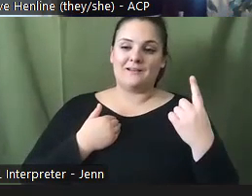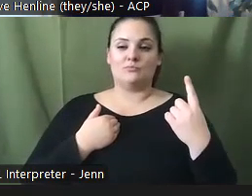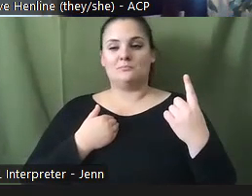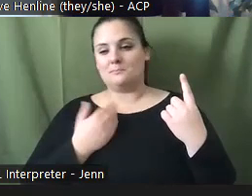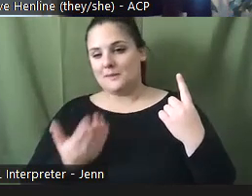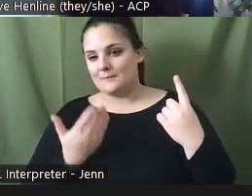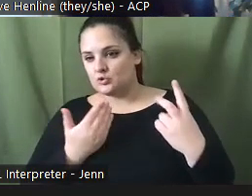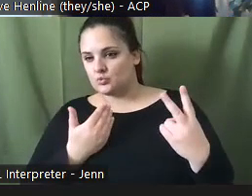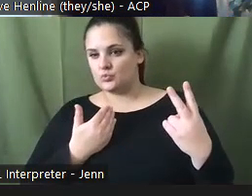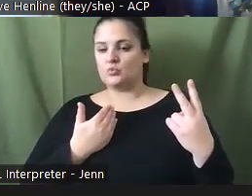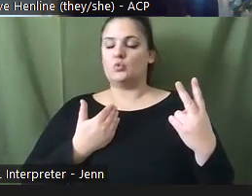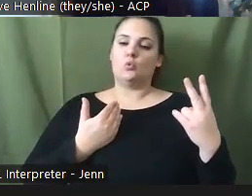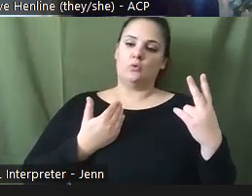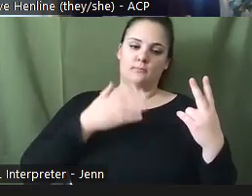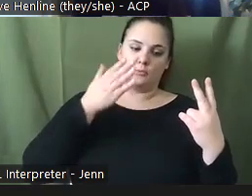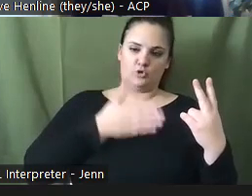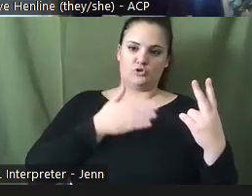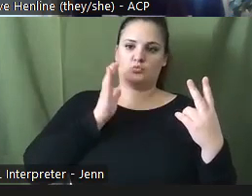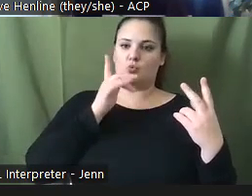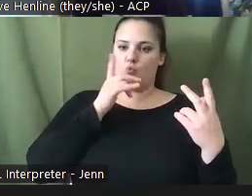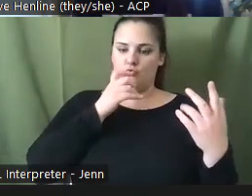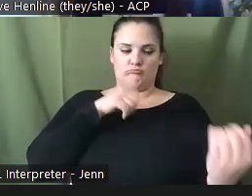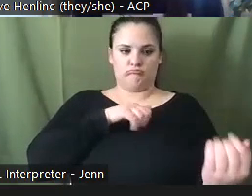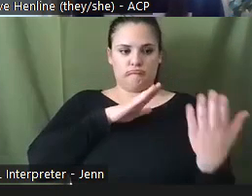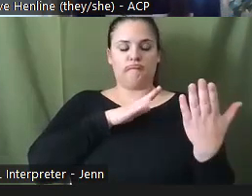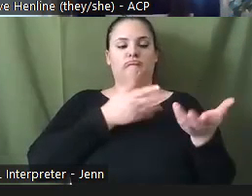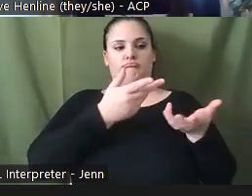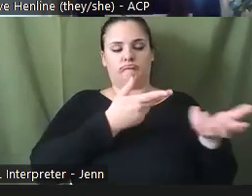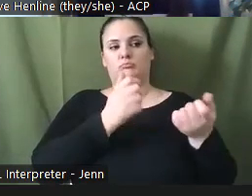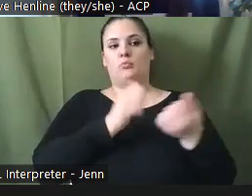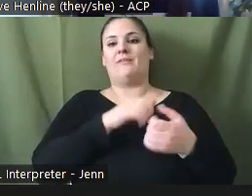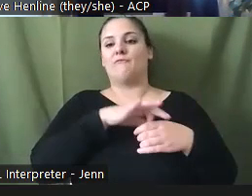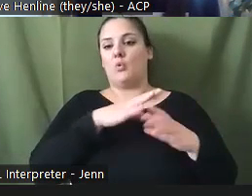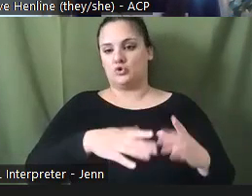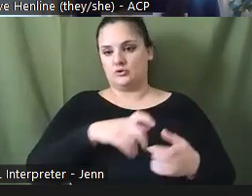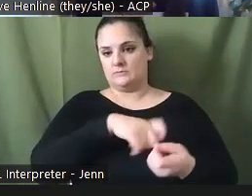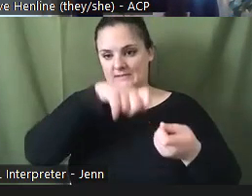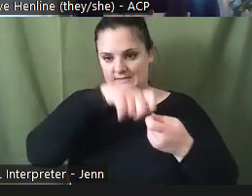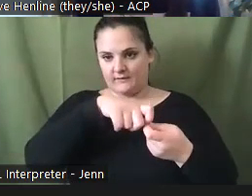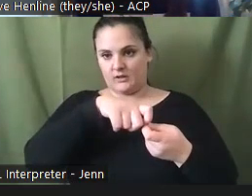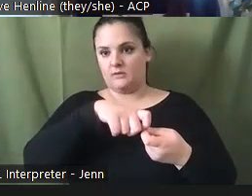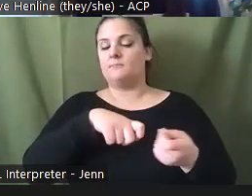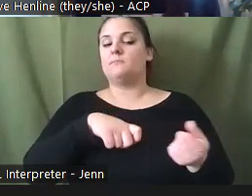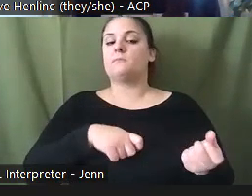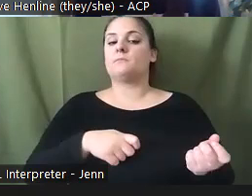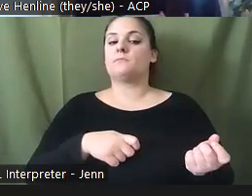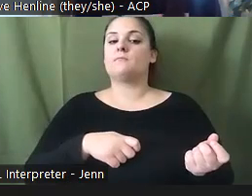ACP voters, in particular. They receive the applications, that one or two staff members